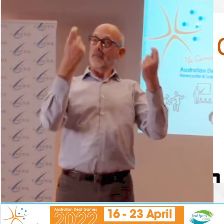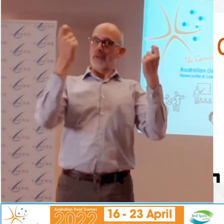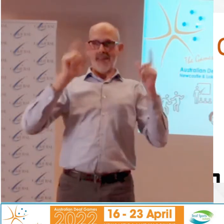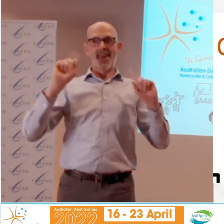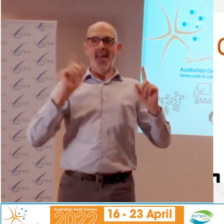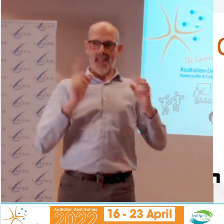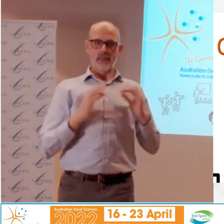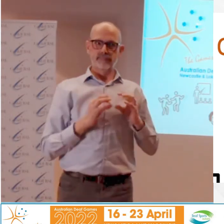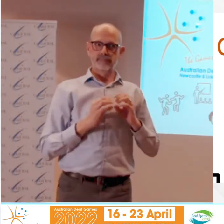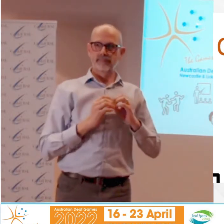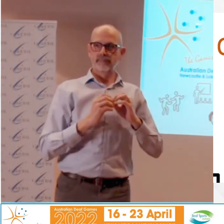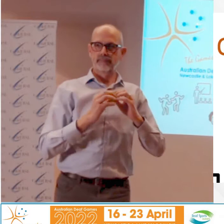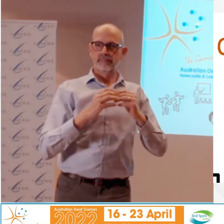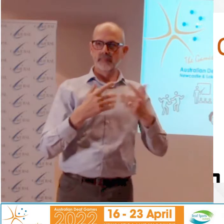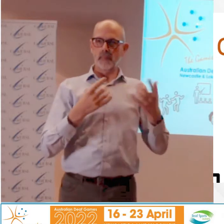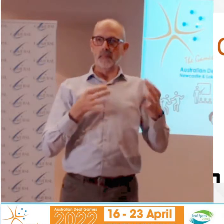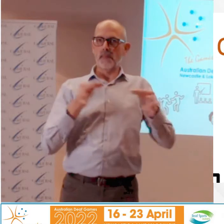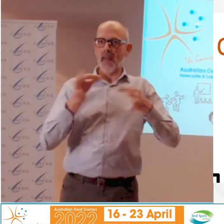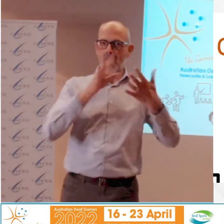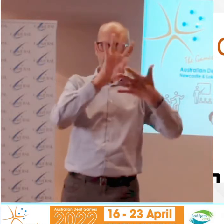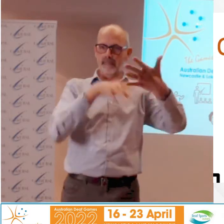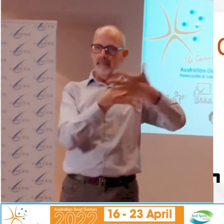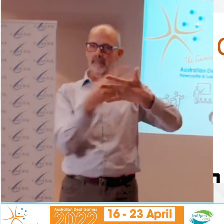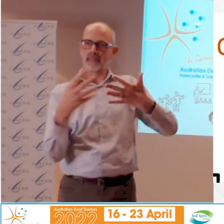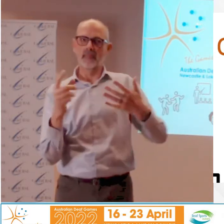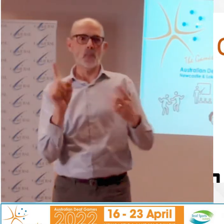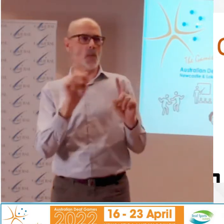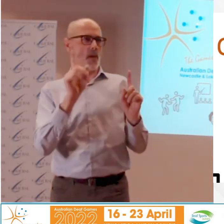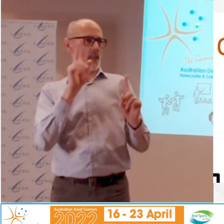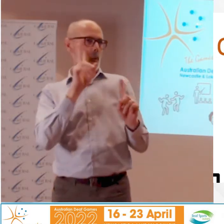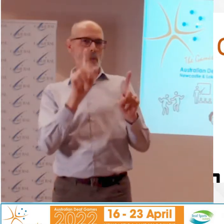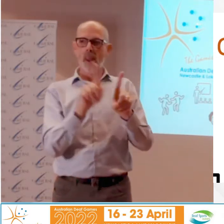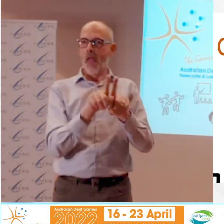the opening ceremony we're working out all the exciting details of the schedule